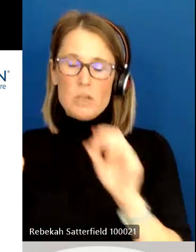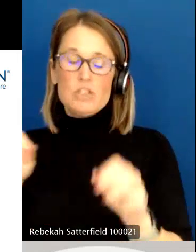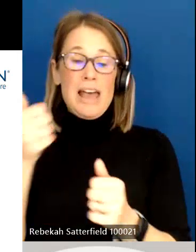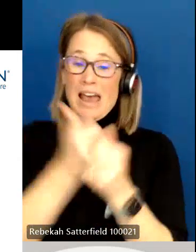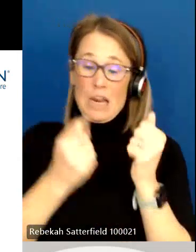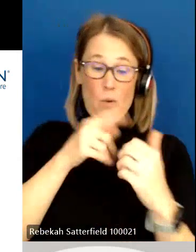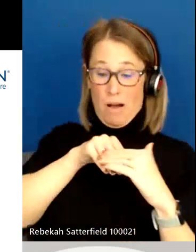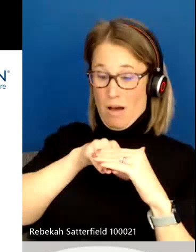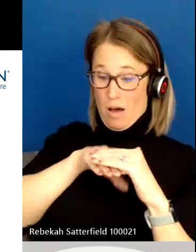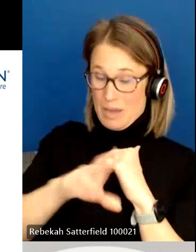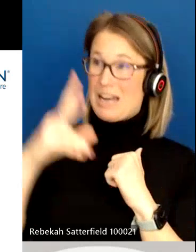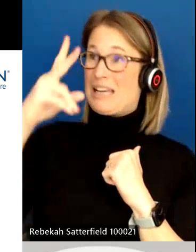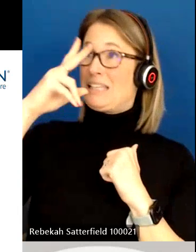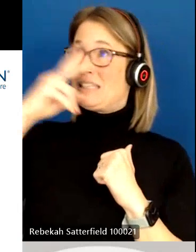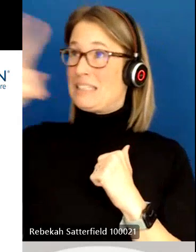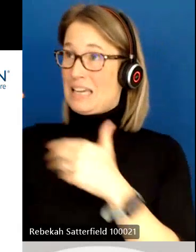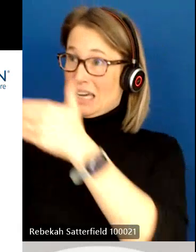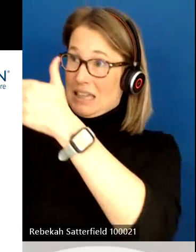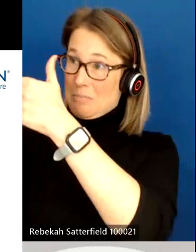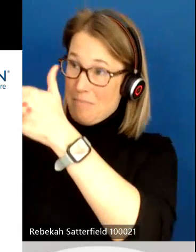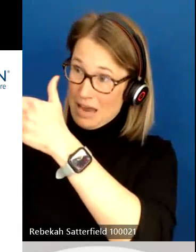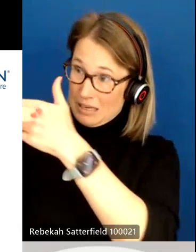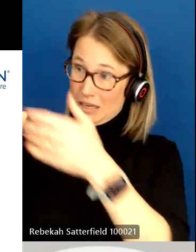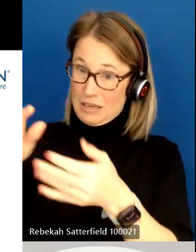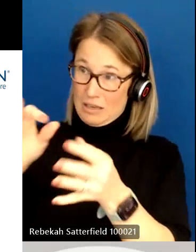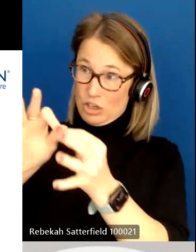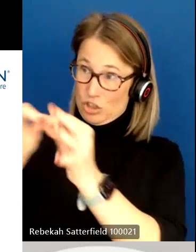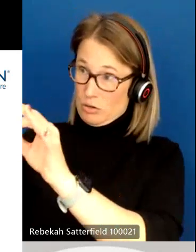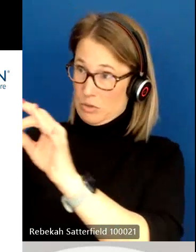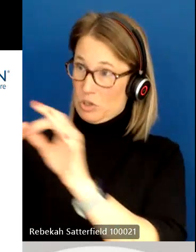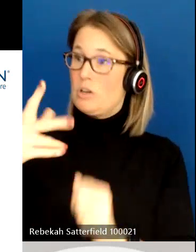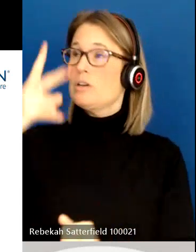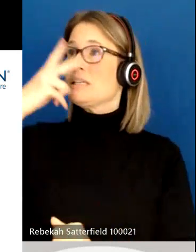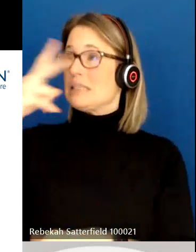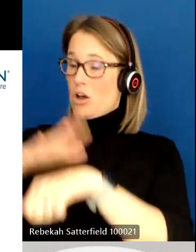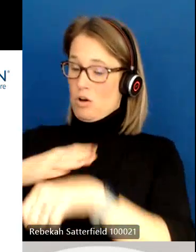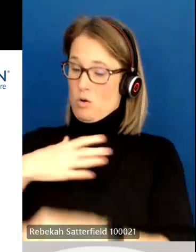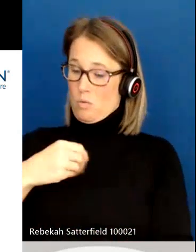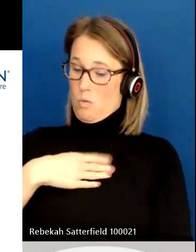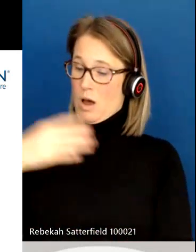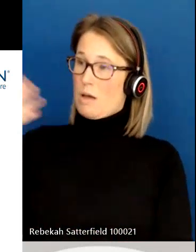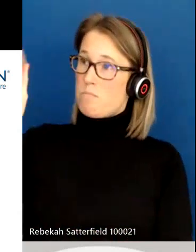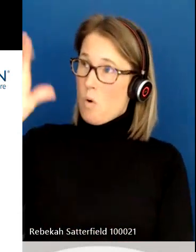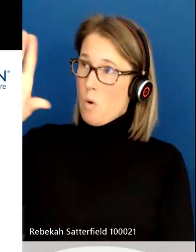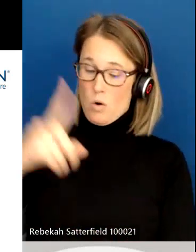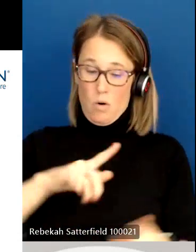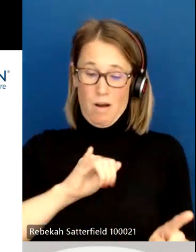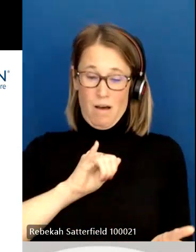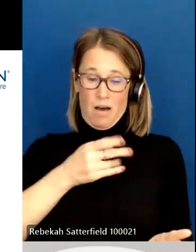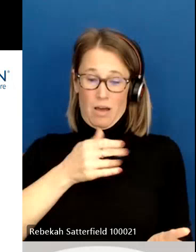um magnet look at the patient's bedside see either the iPad on a stand or see the Dual handset uh